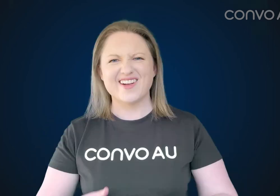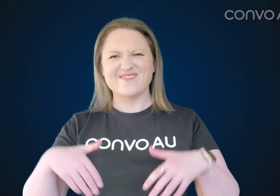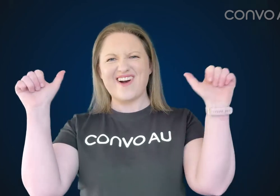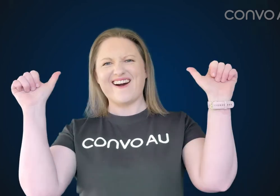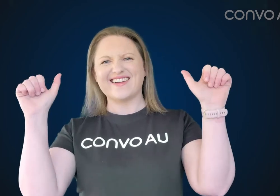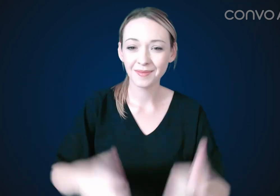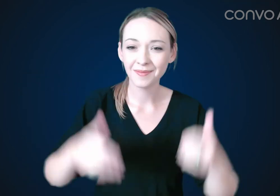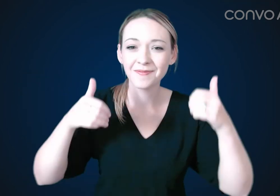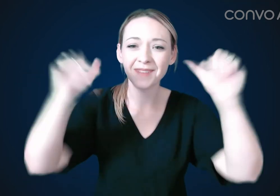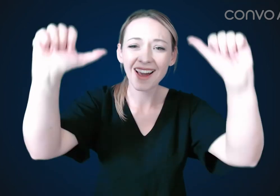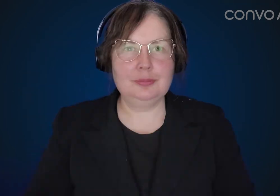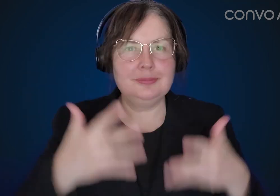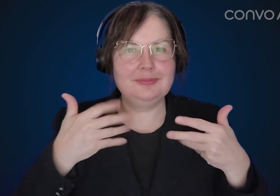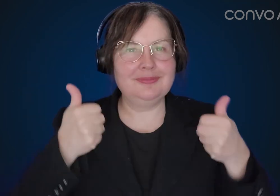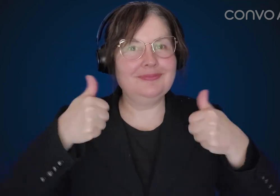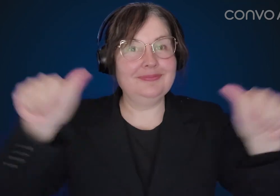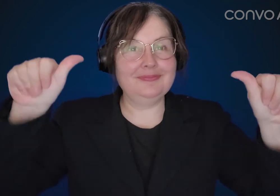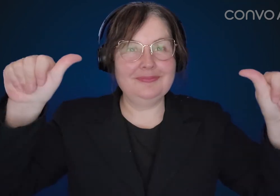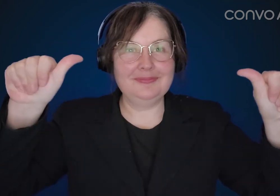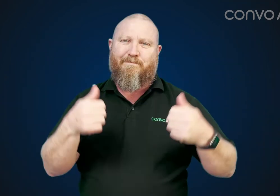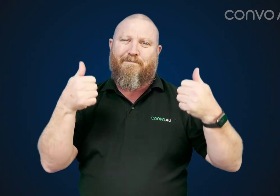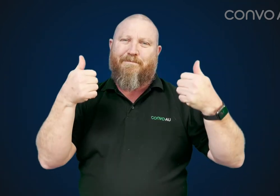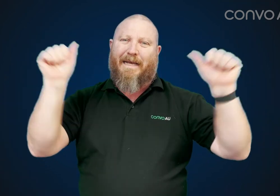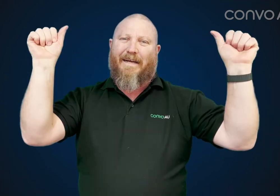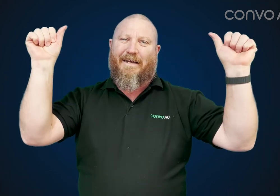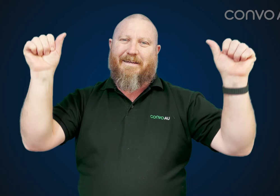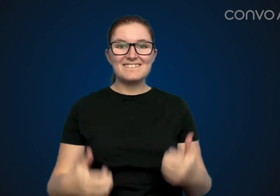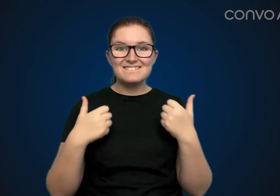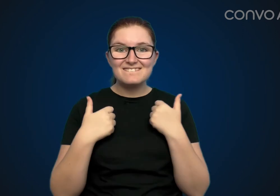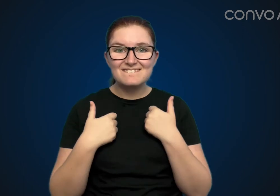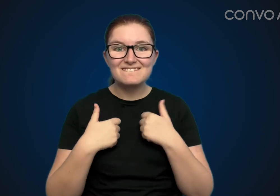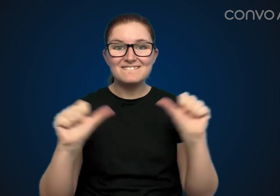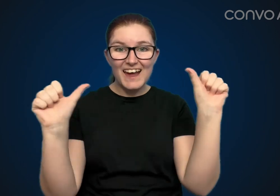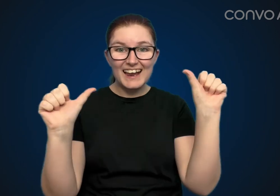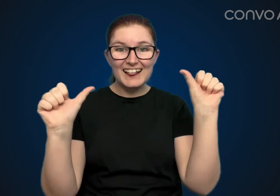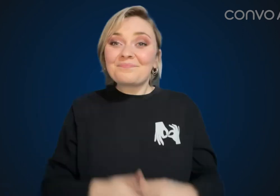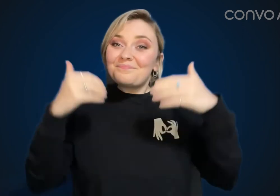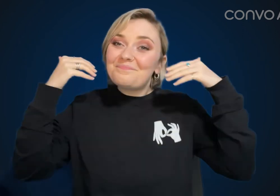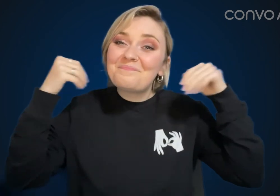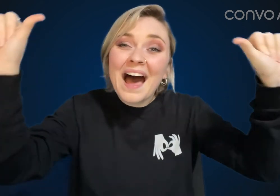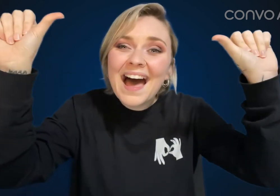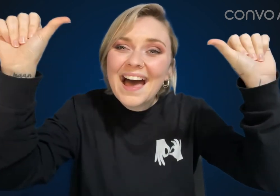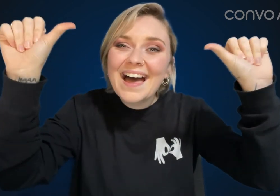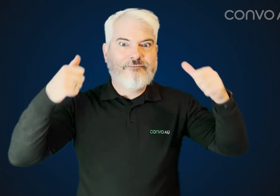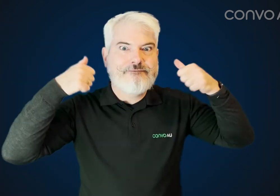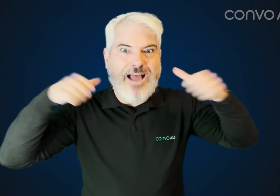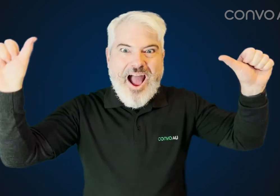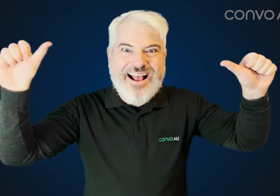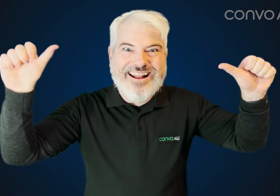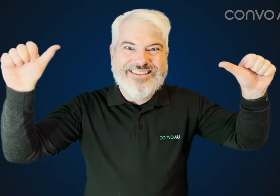Finally